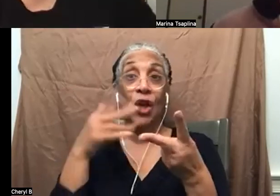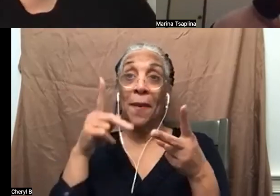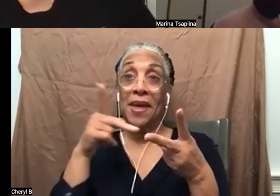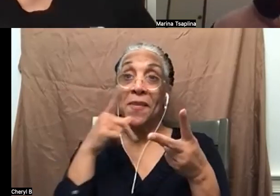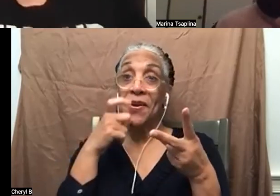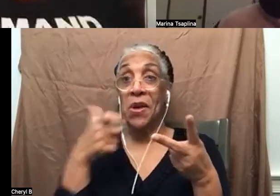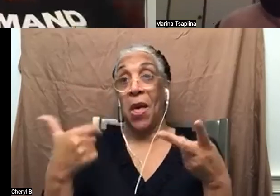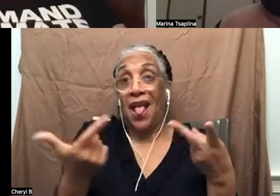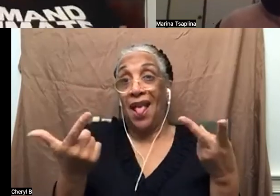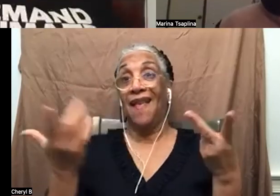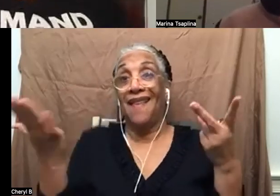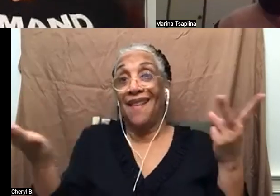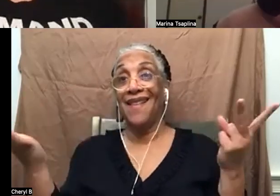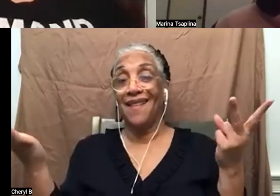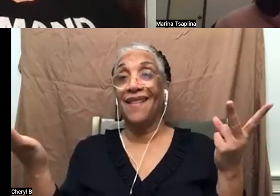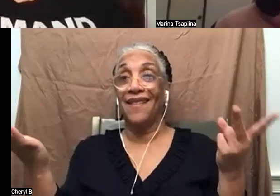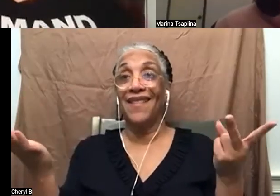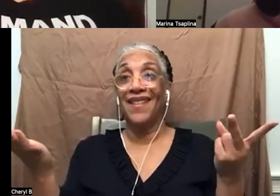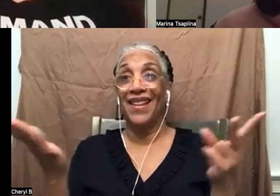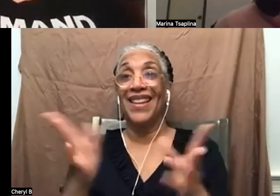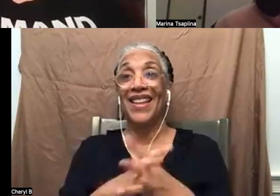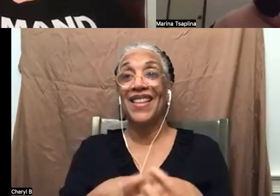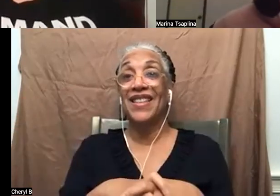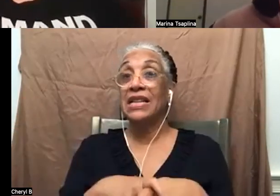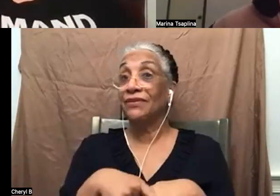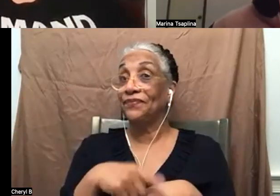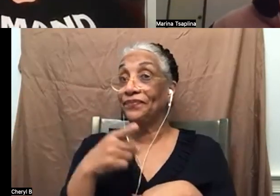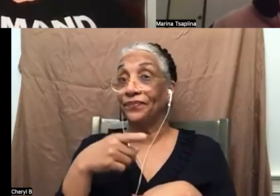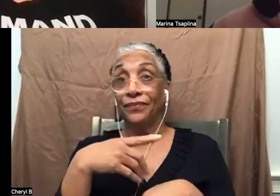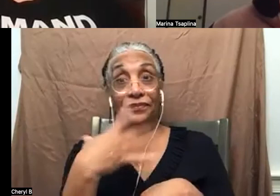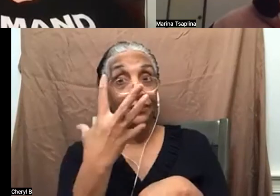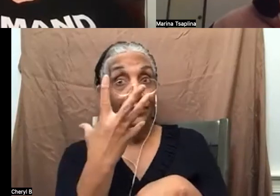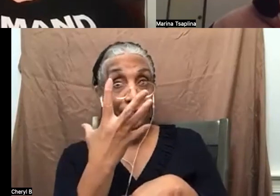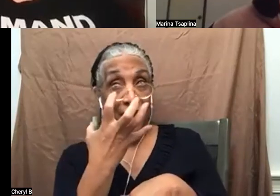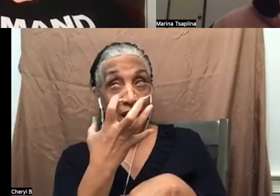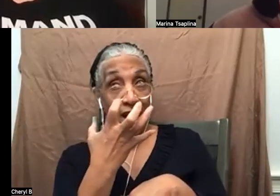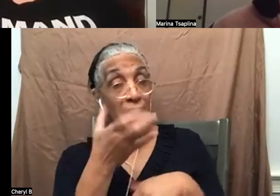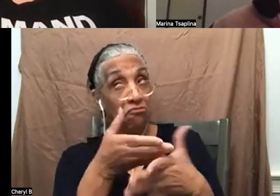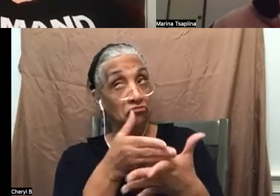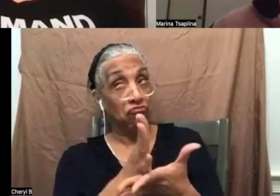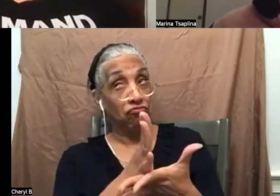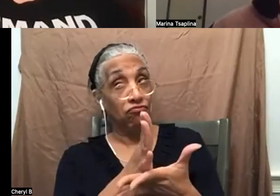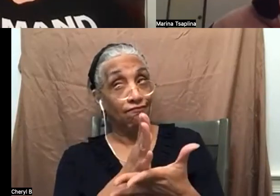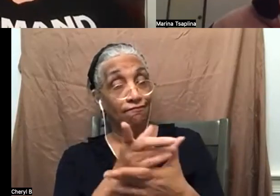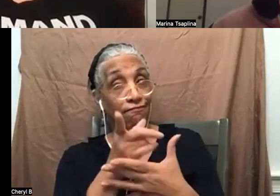Because anger we need to have space for rightful anger. I've